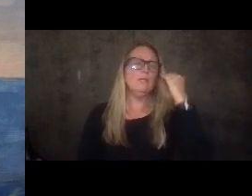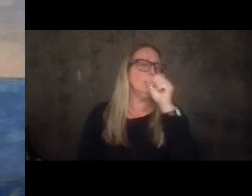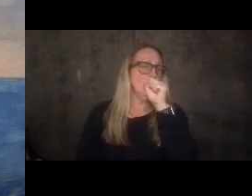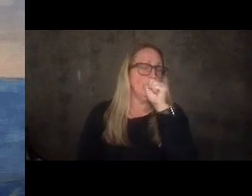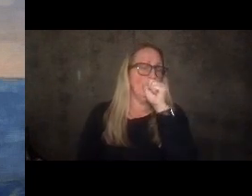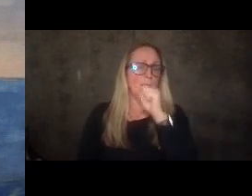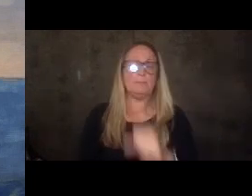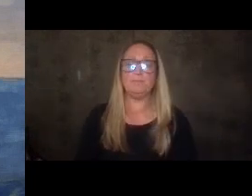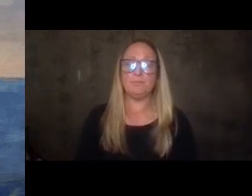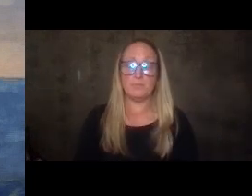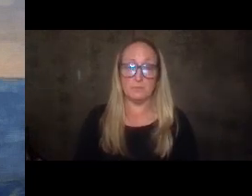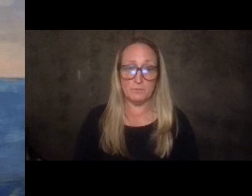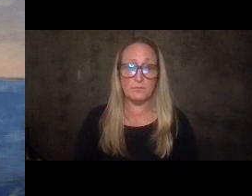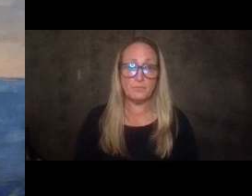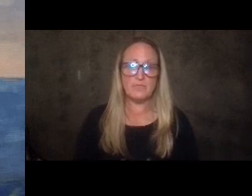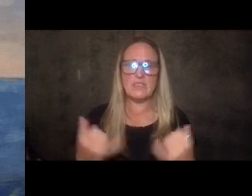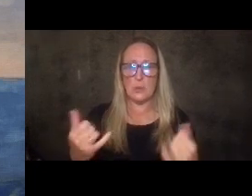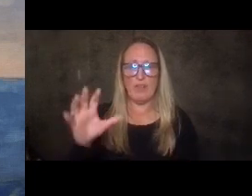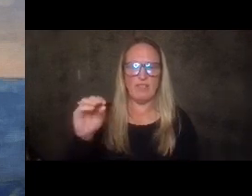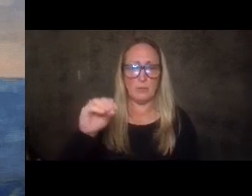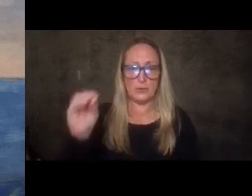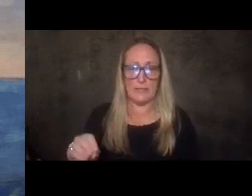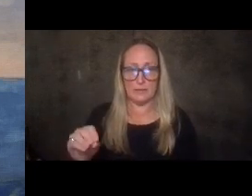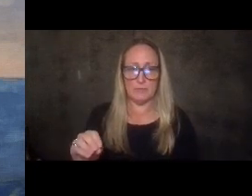So now I'm zooming in just fifty percent at a time. OK.